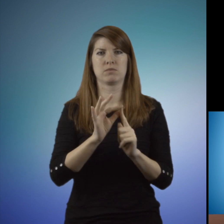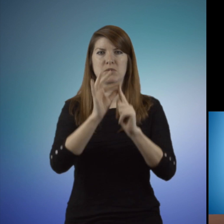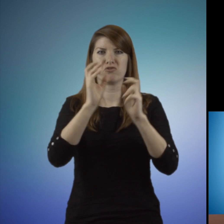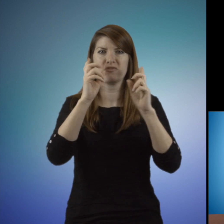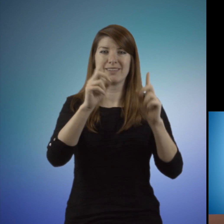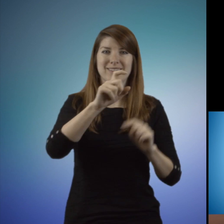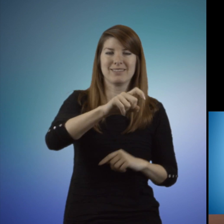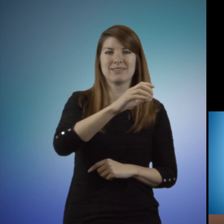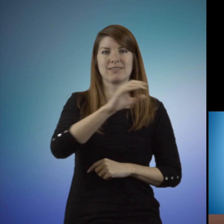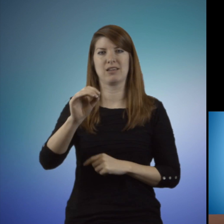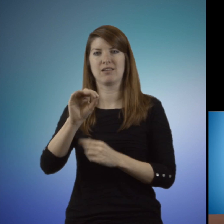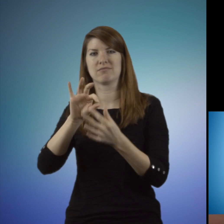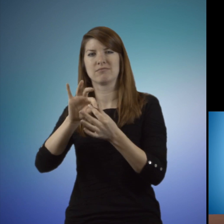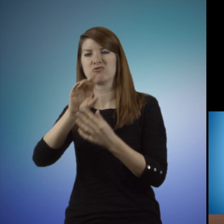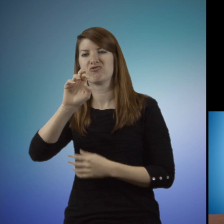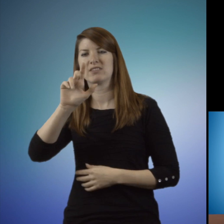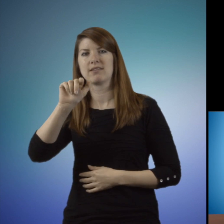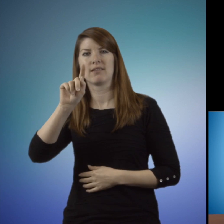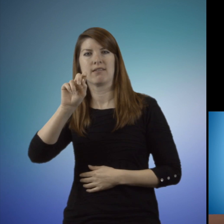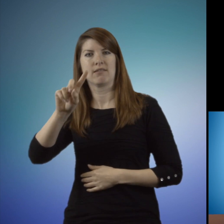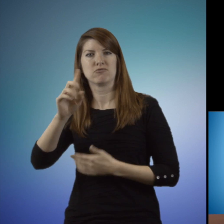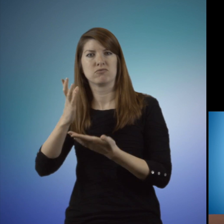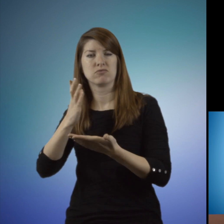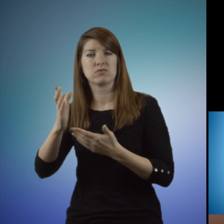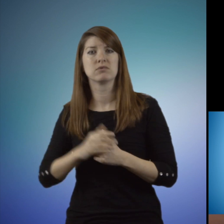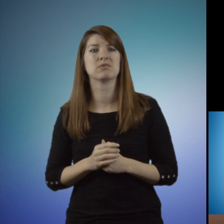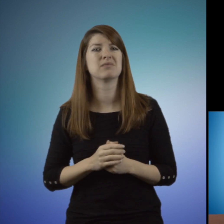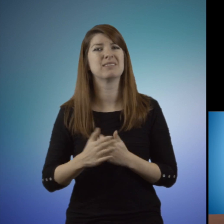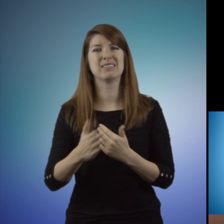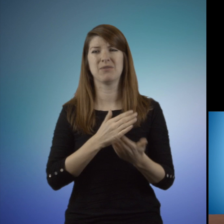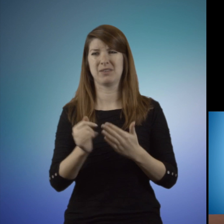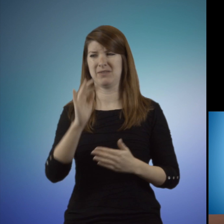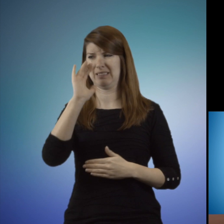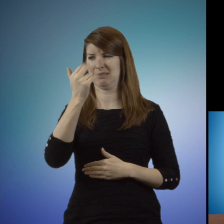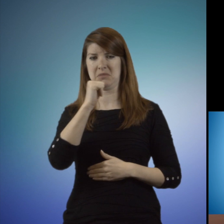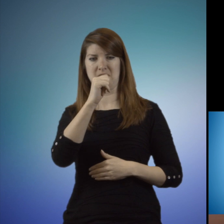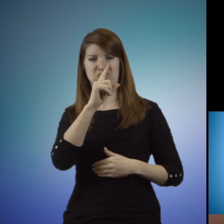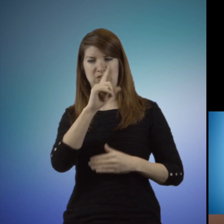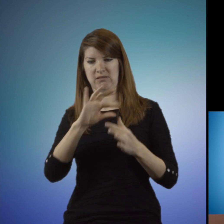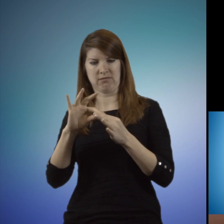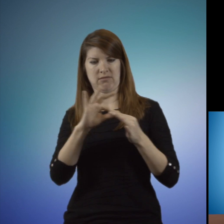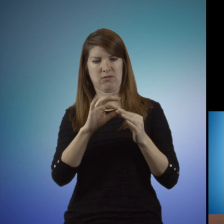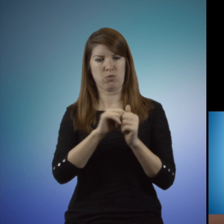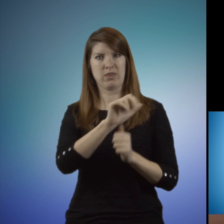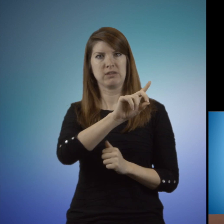Even though some of those issues might not be commonly linked to the child's disability category such as hearing loss.